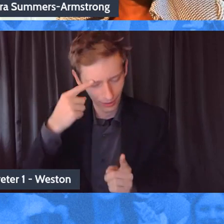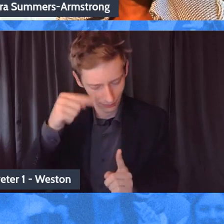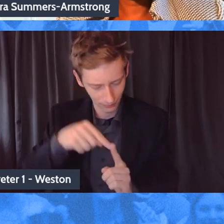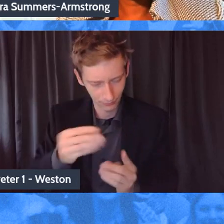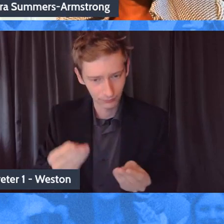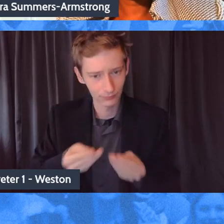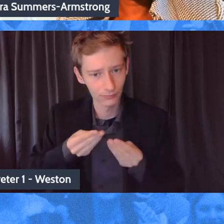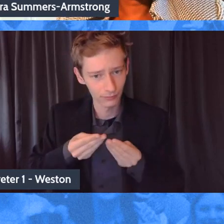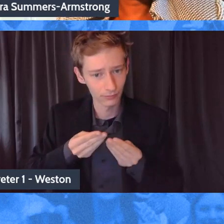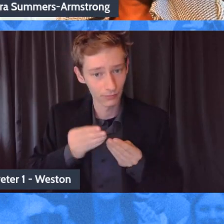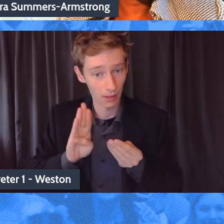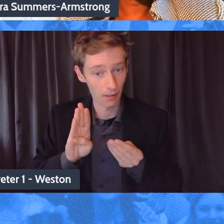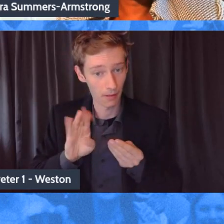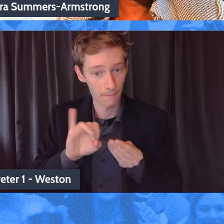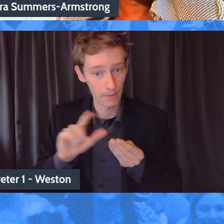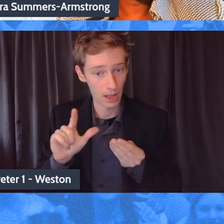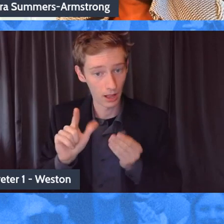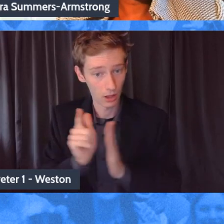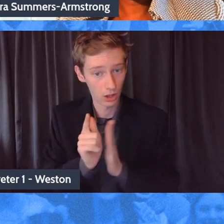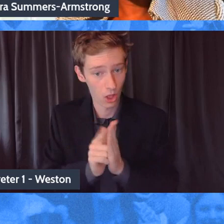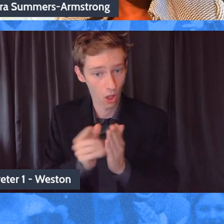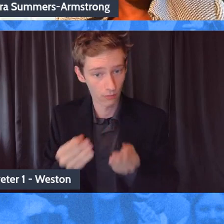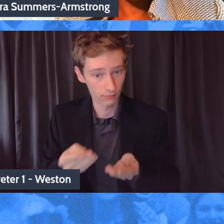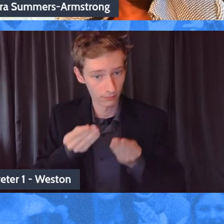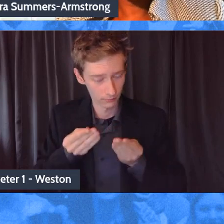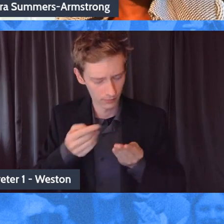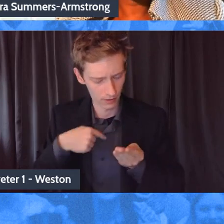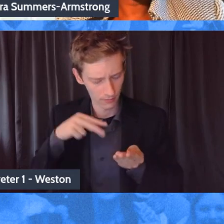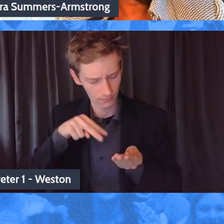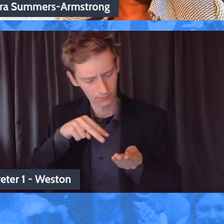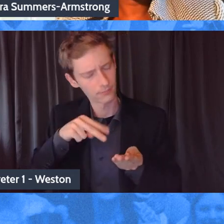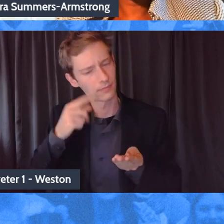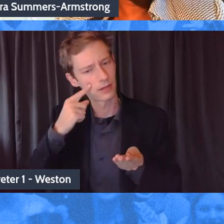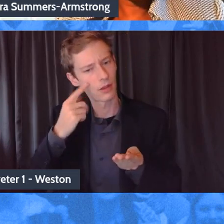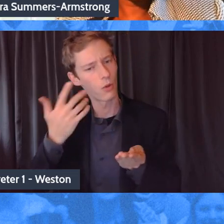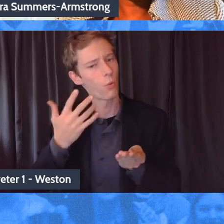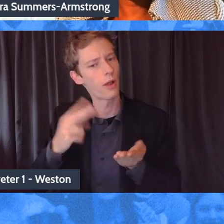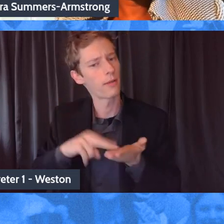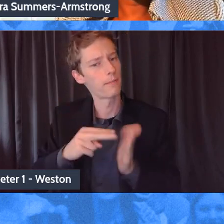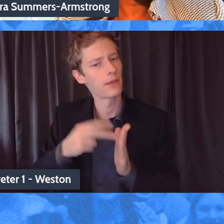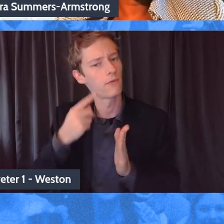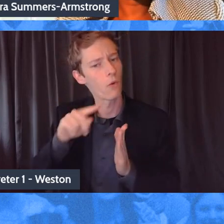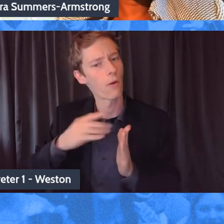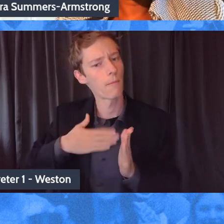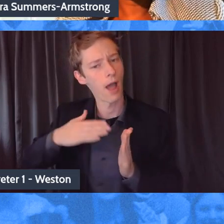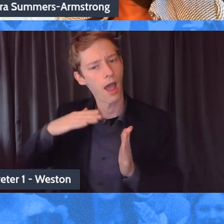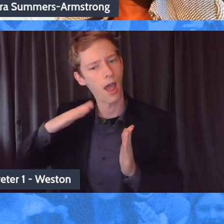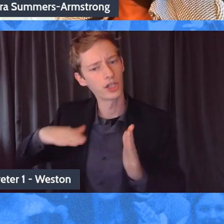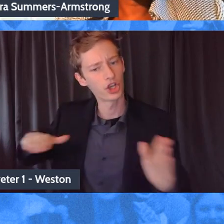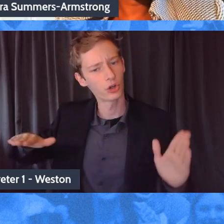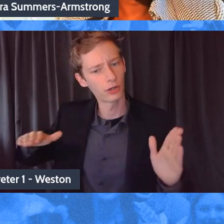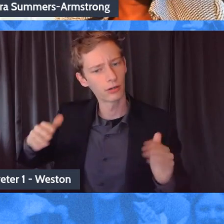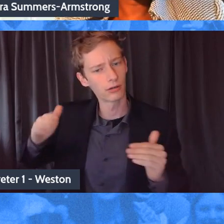for my kids and their generation? And constantly trying to think about things